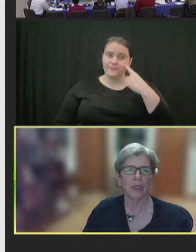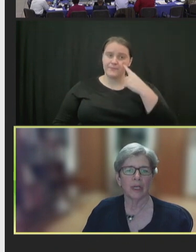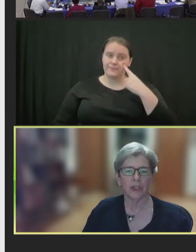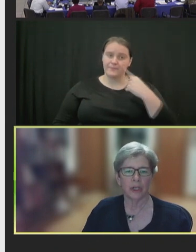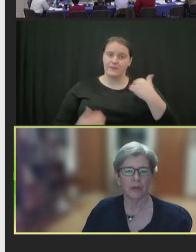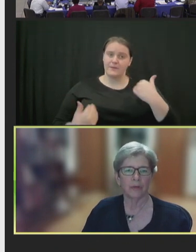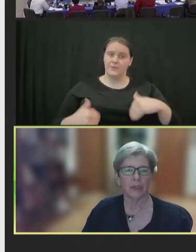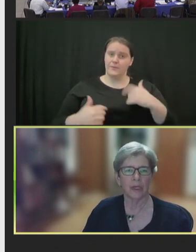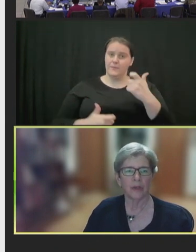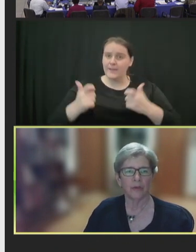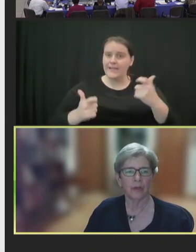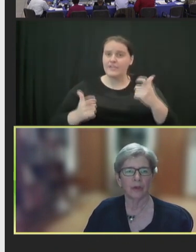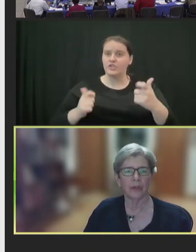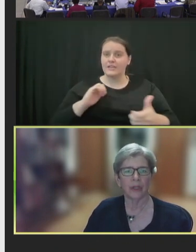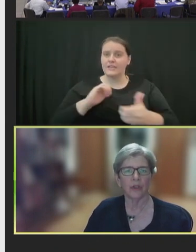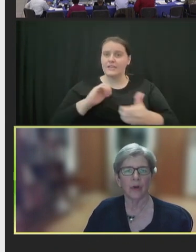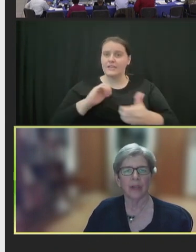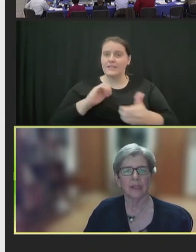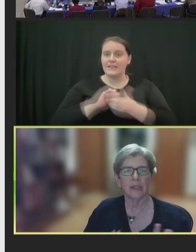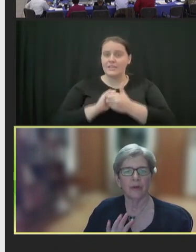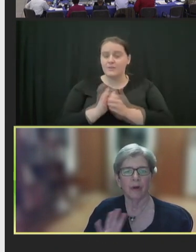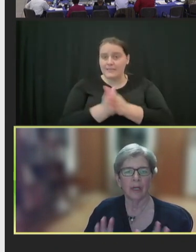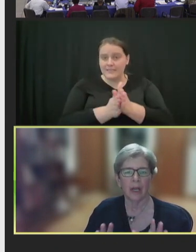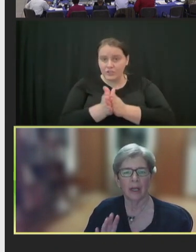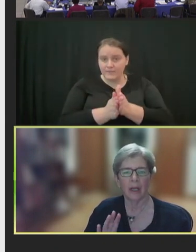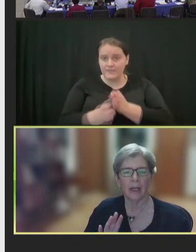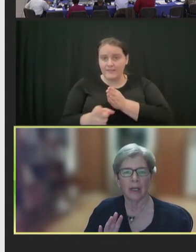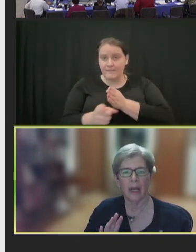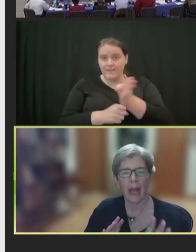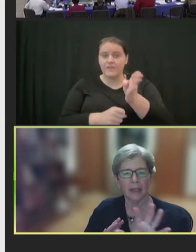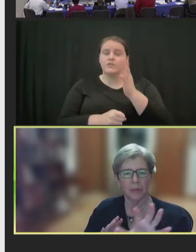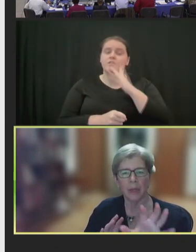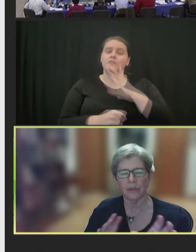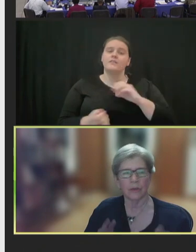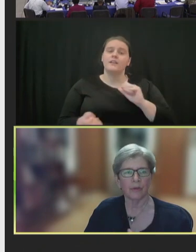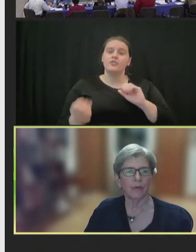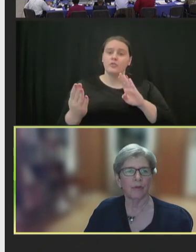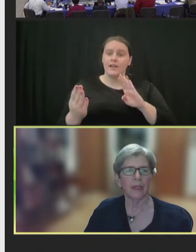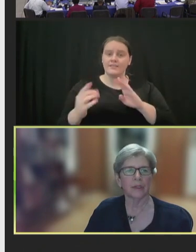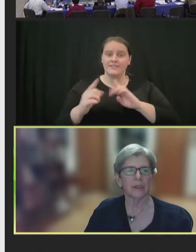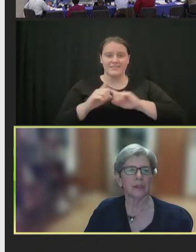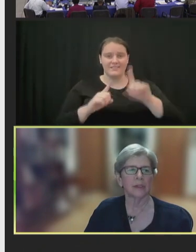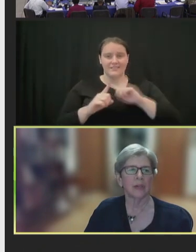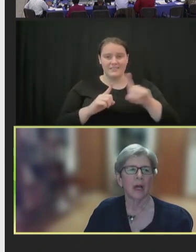initiatives in the field that address different aspects or different phases